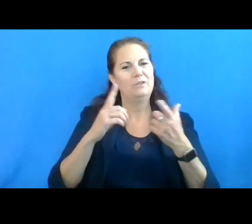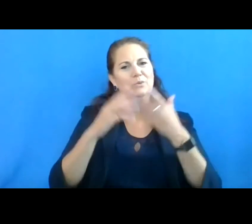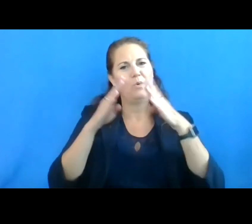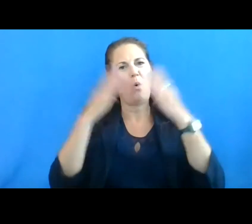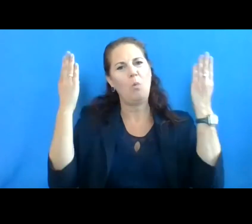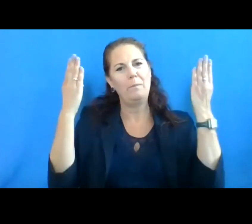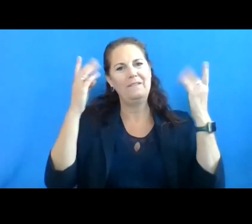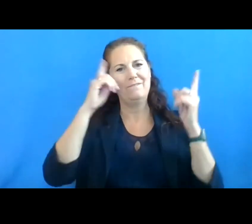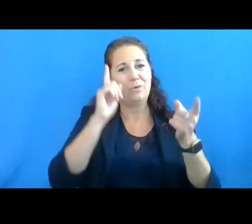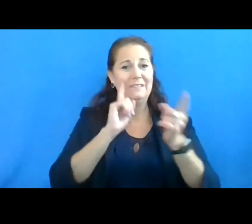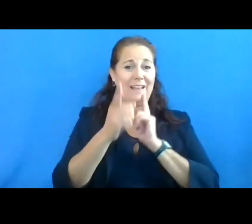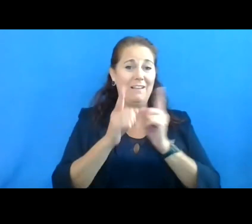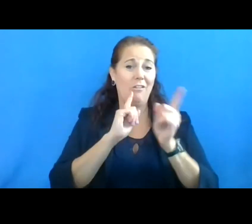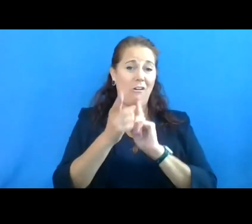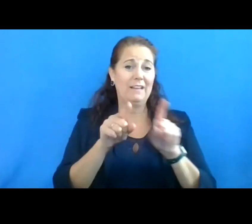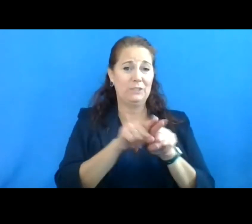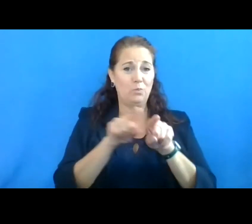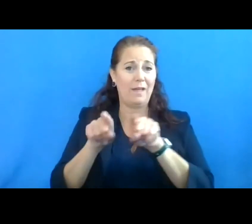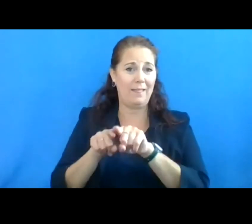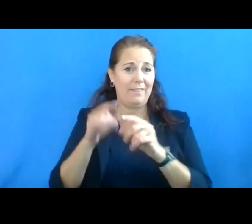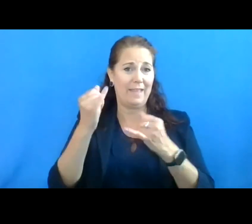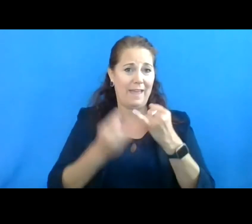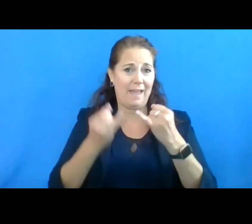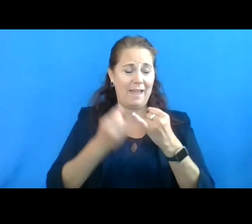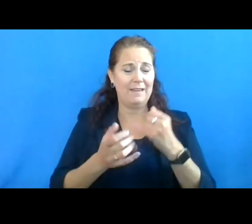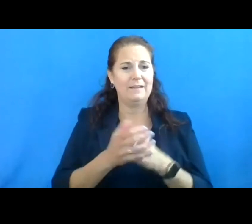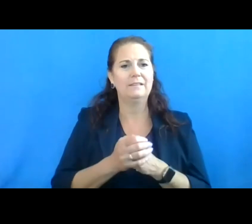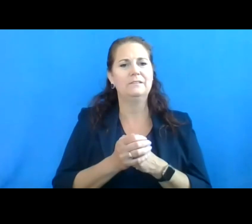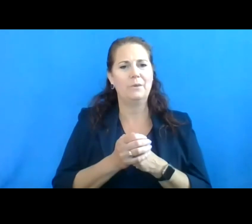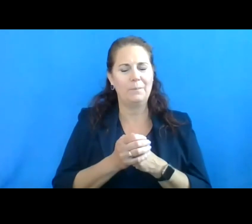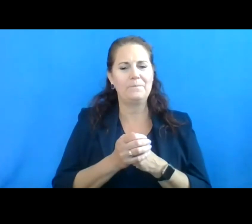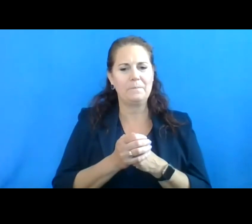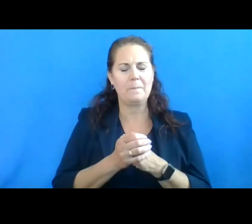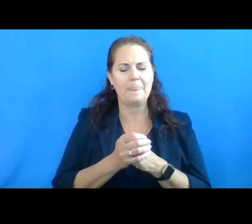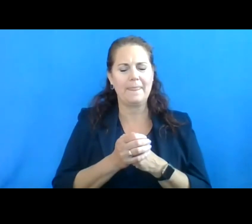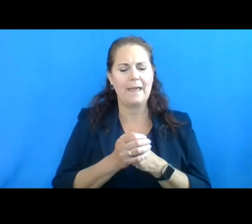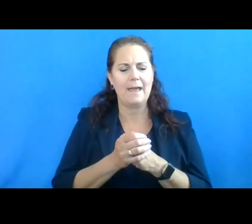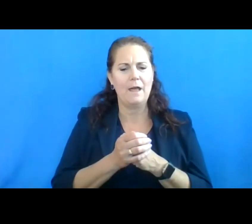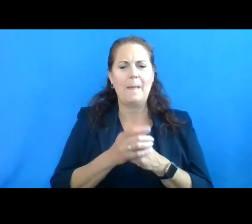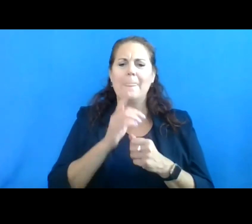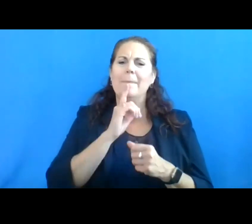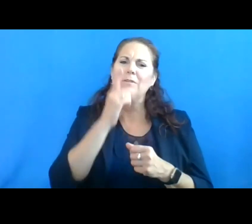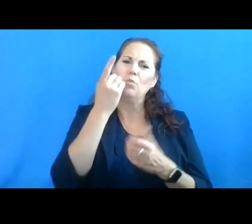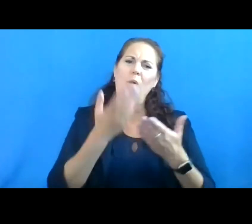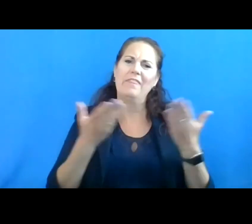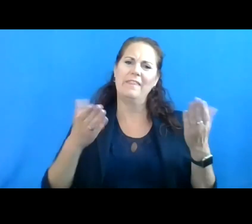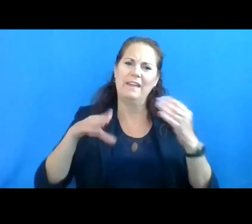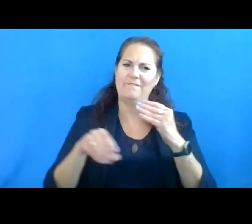for dialogue as well. So, there's one thing further. There's this book out.